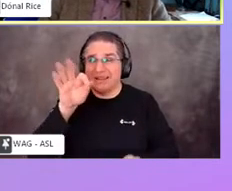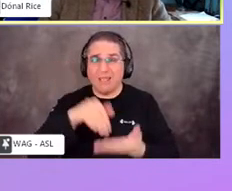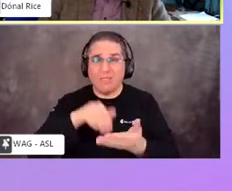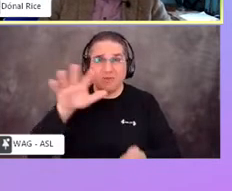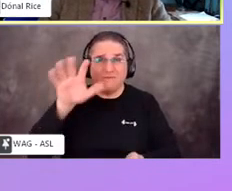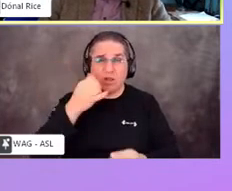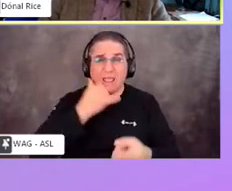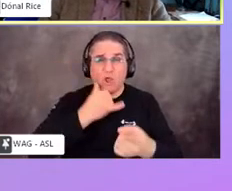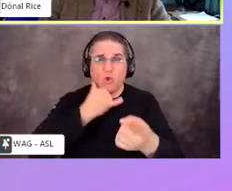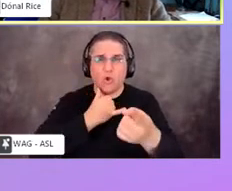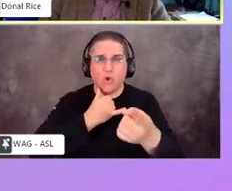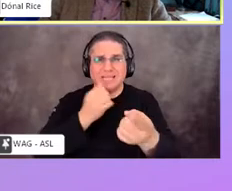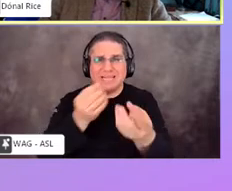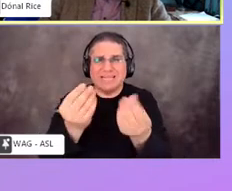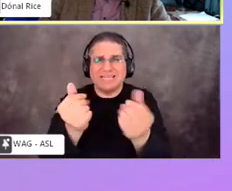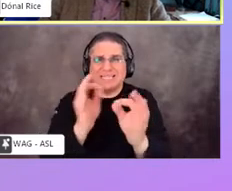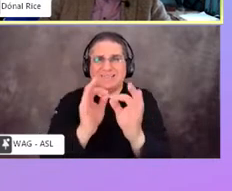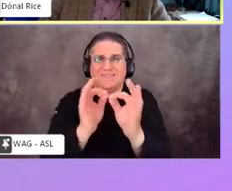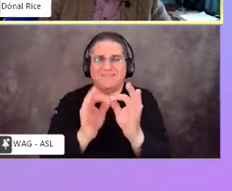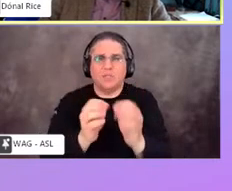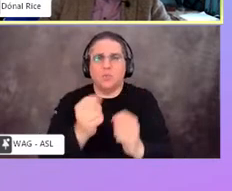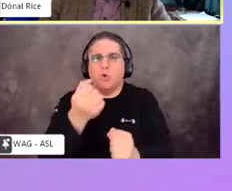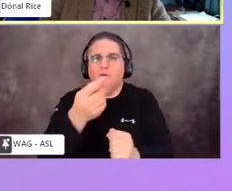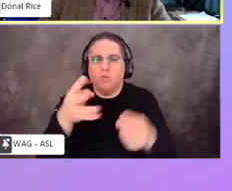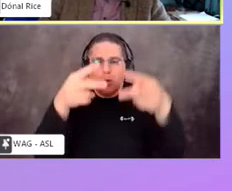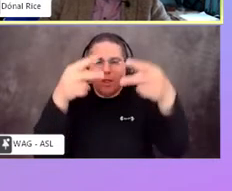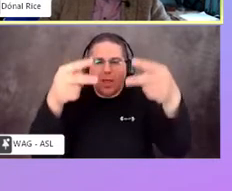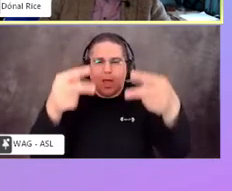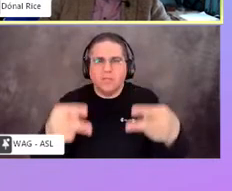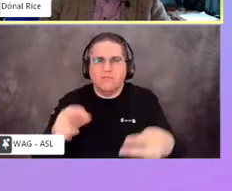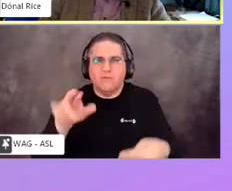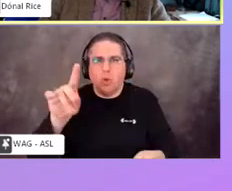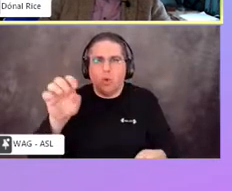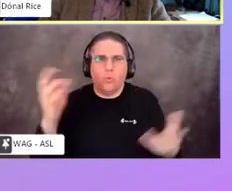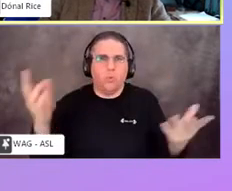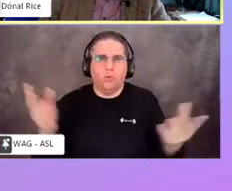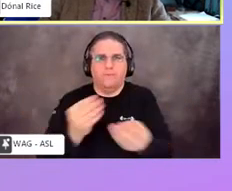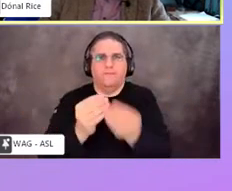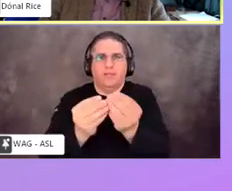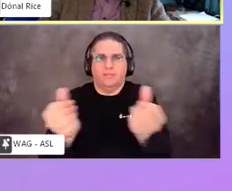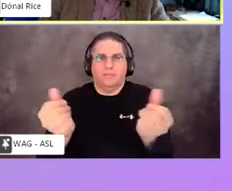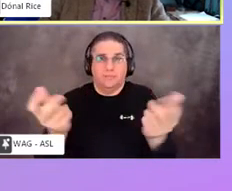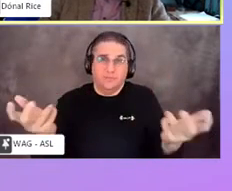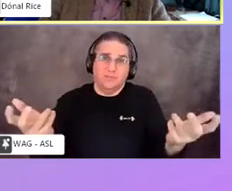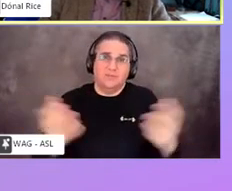many of those, 9 1/2 that we find on average on websites